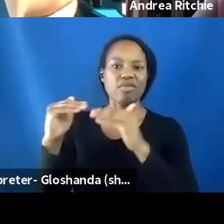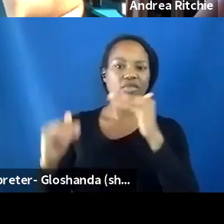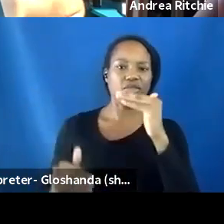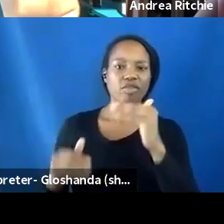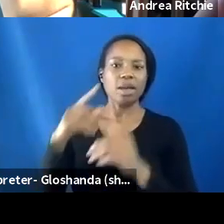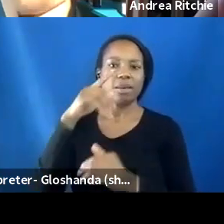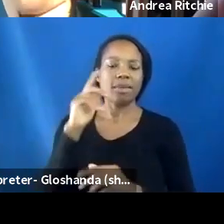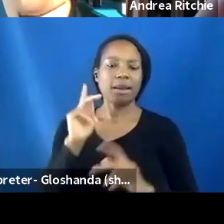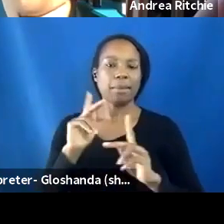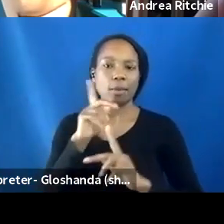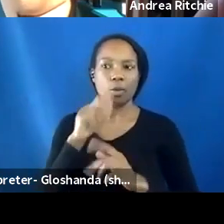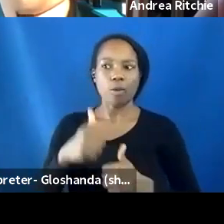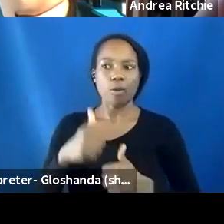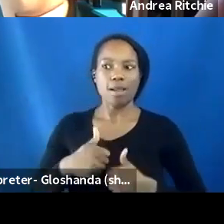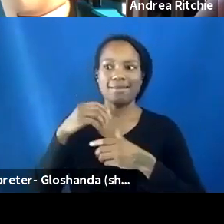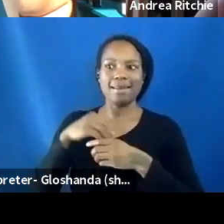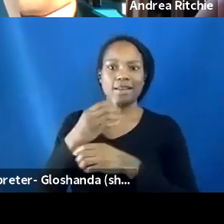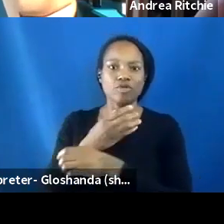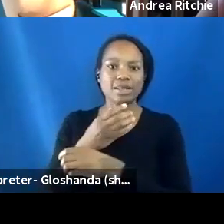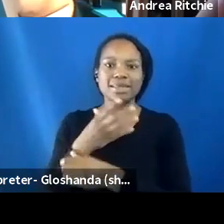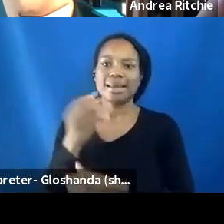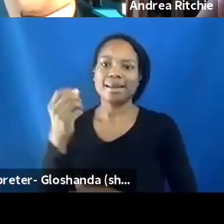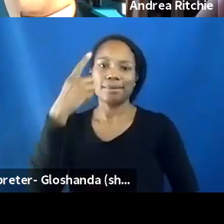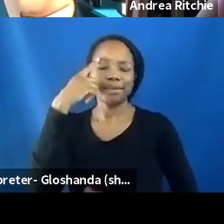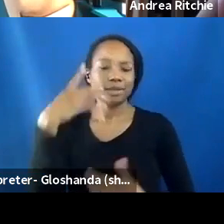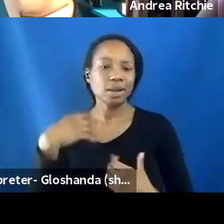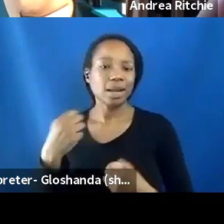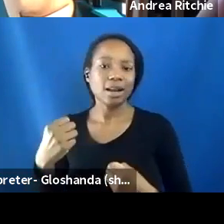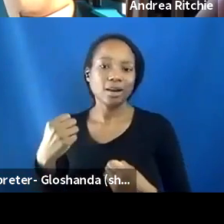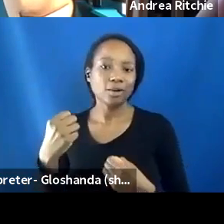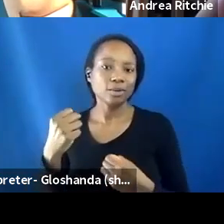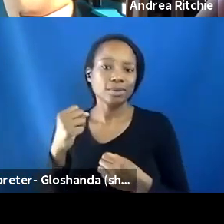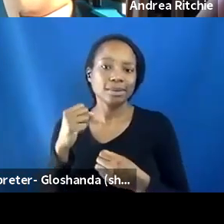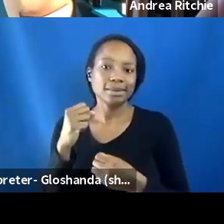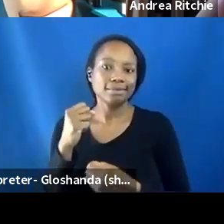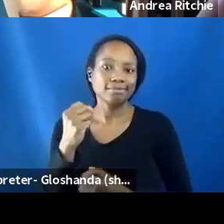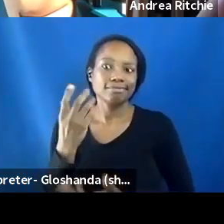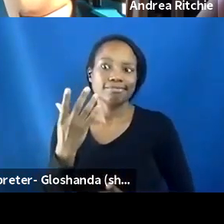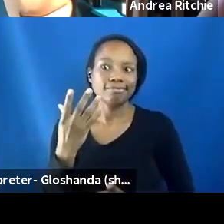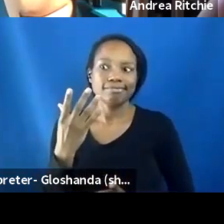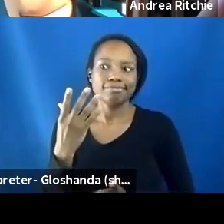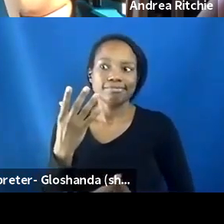And so we are very clear that this is a prison. These are prisons. And because these institutions disappear